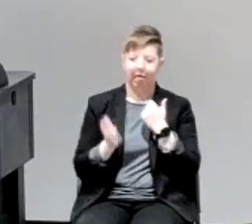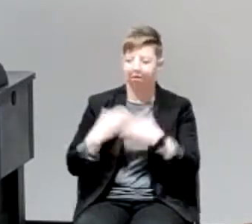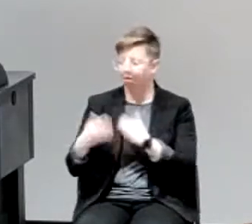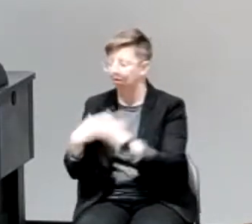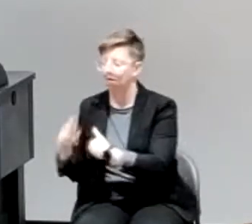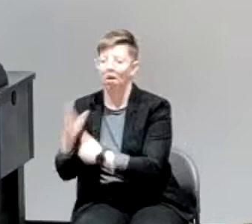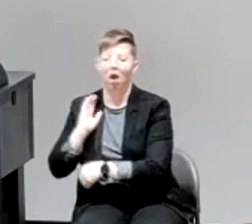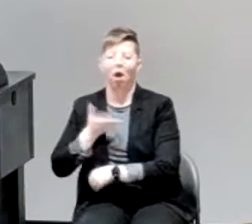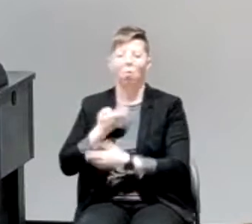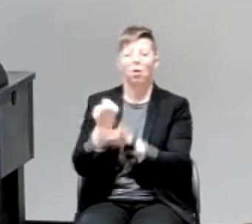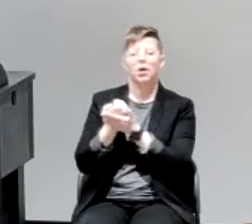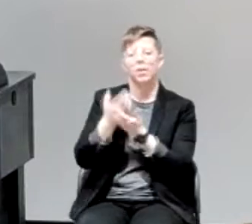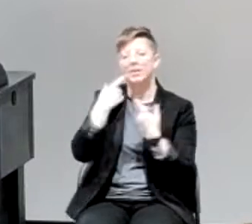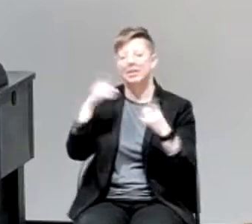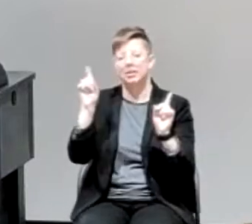Not this thing that we need to put up with and manage.